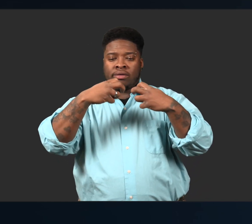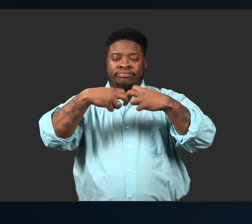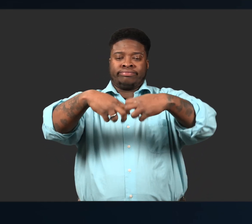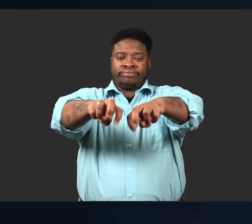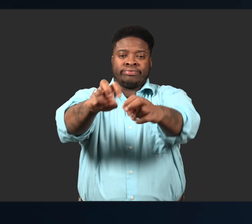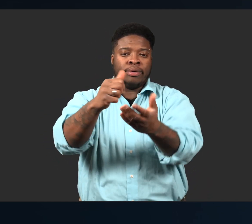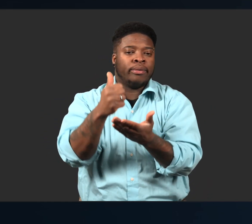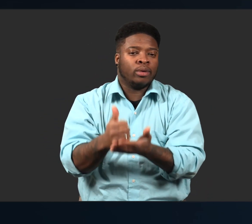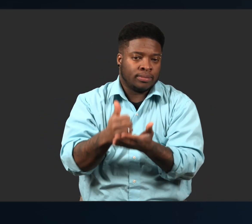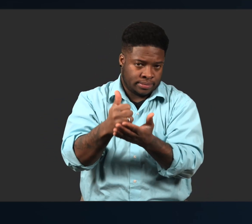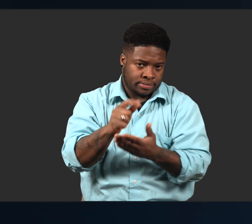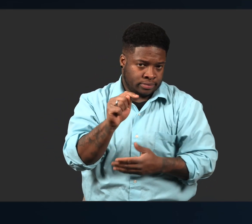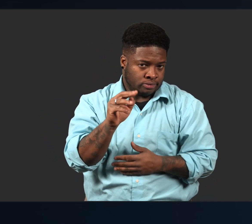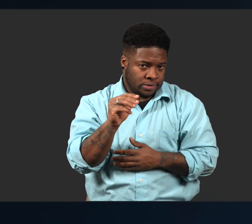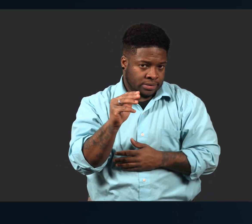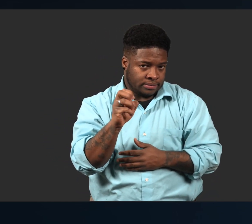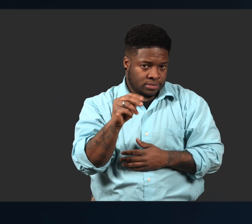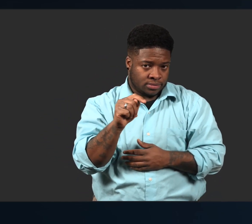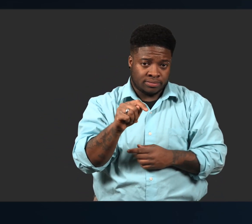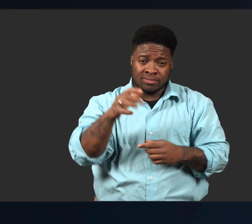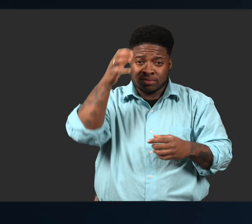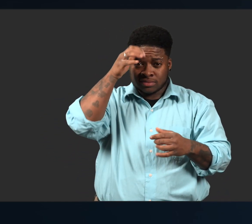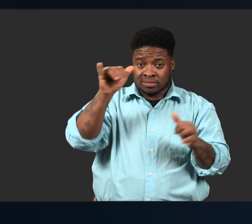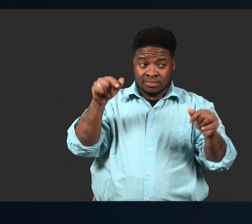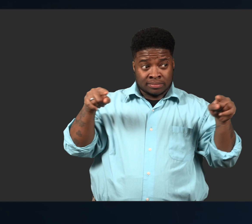Once staff is sure she's safe, they transfer her to treatment.